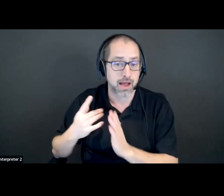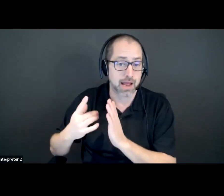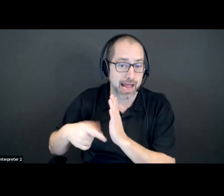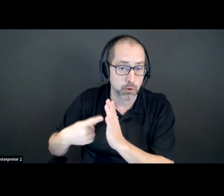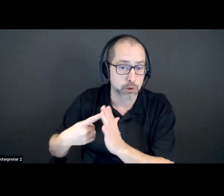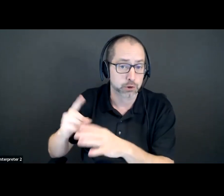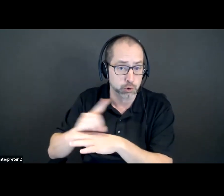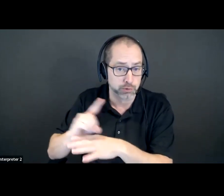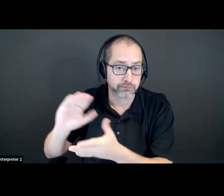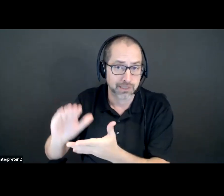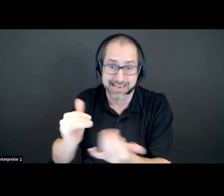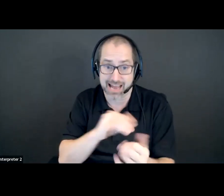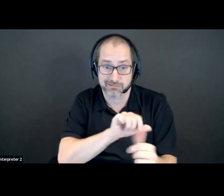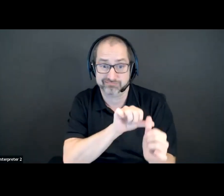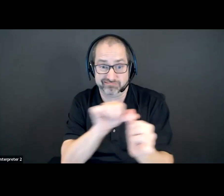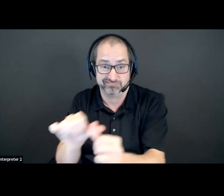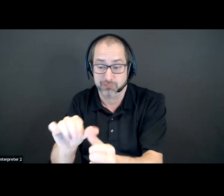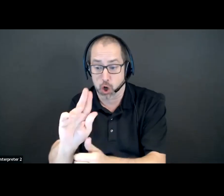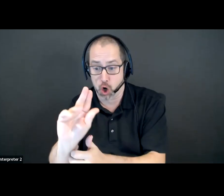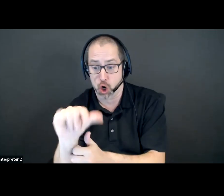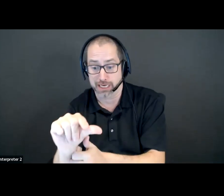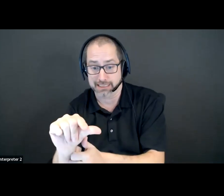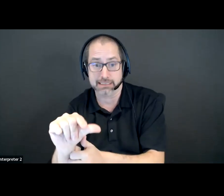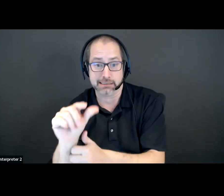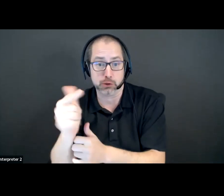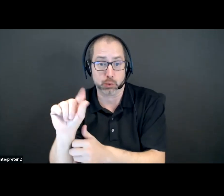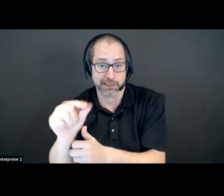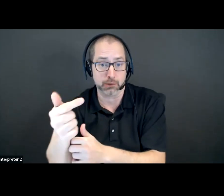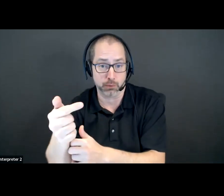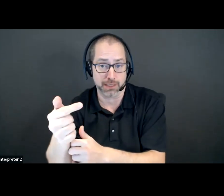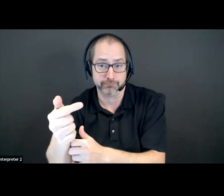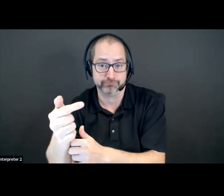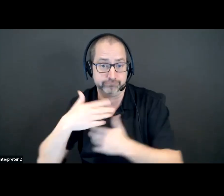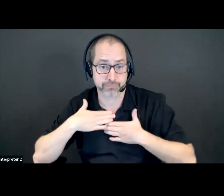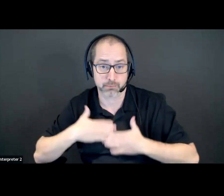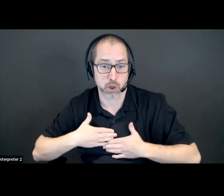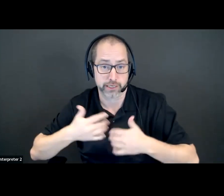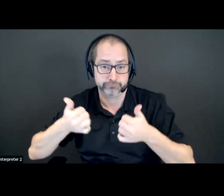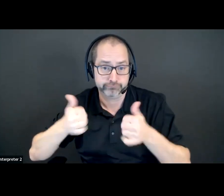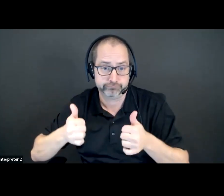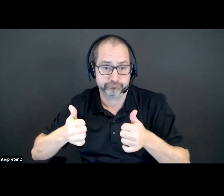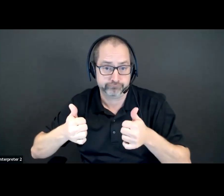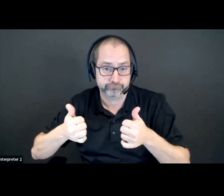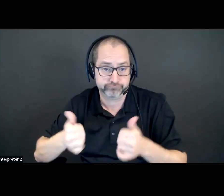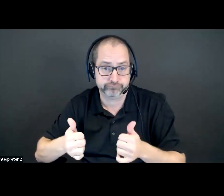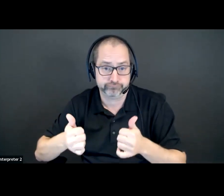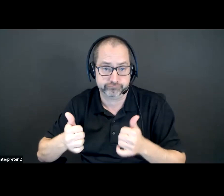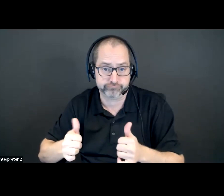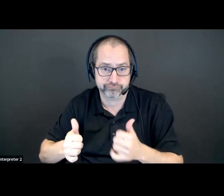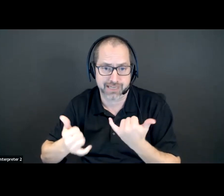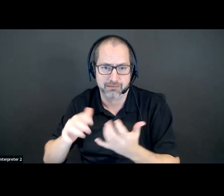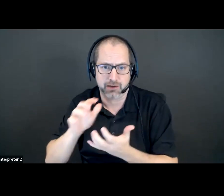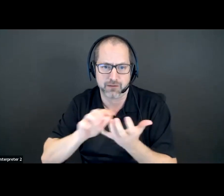August 2021. My body is falling apart and I'm also having difficulty with word finding. On August